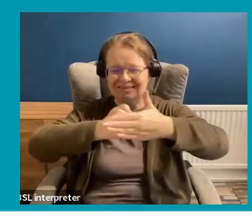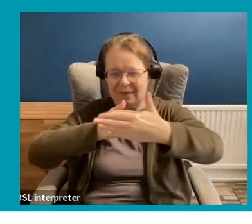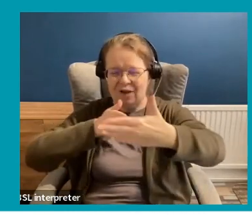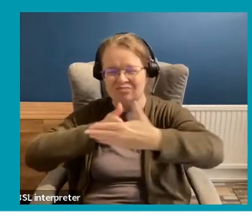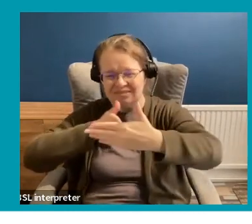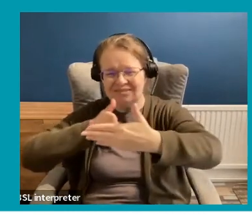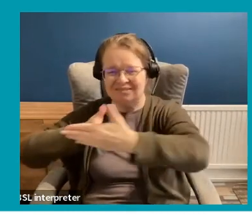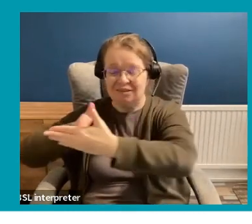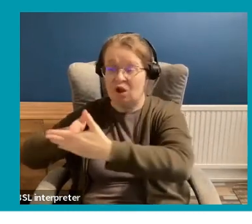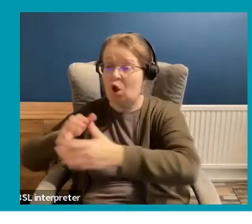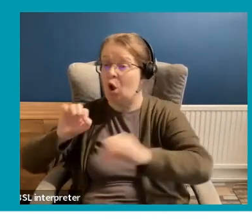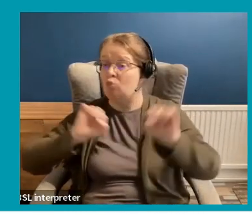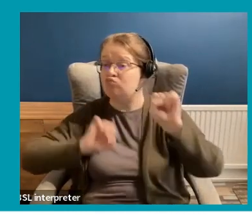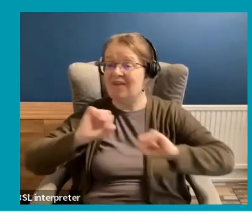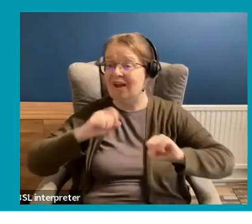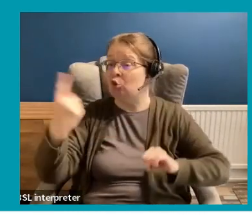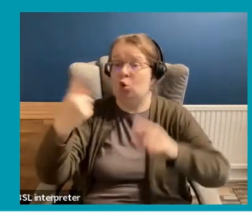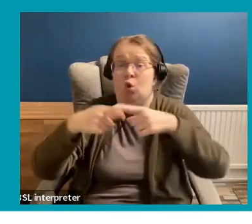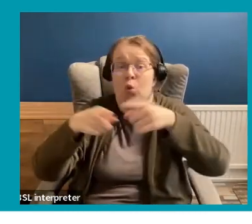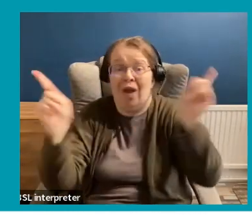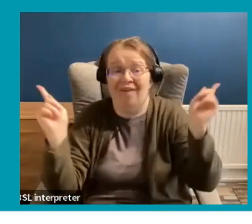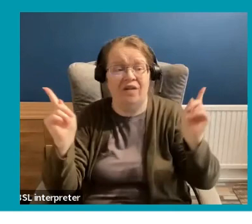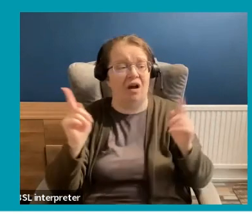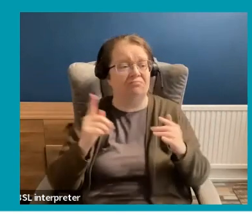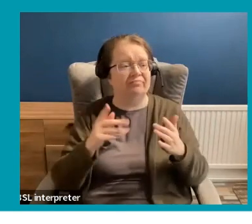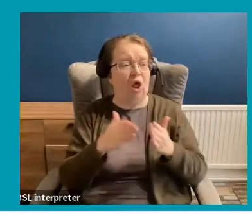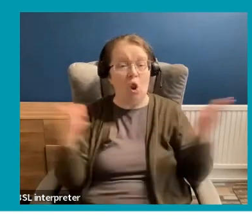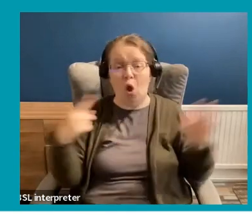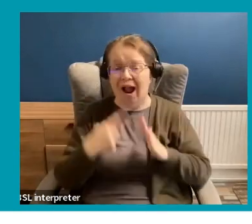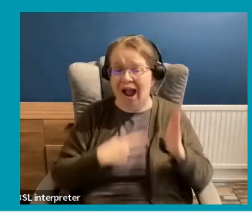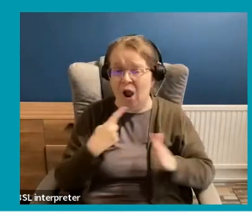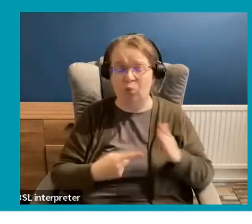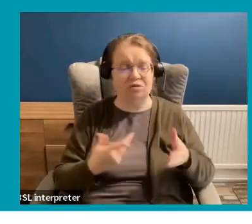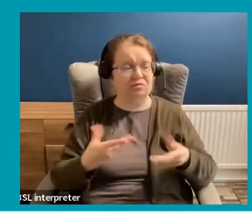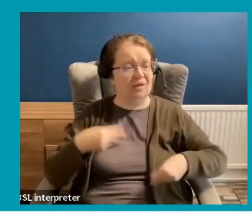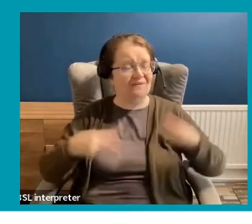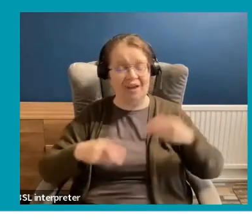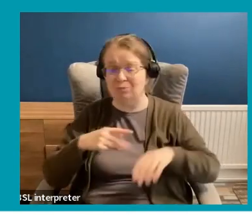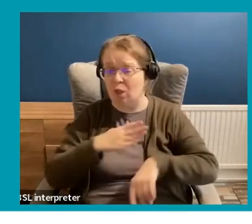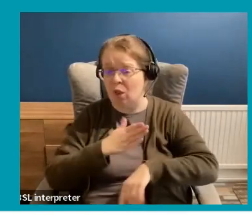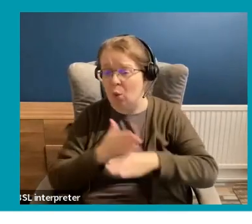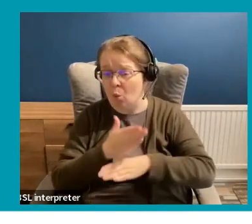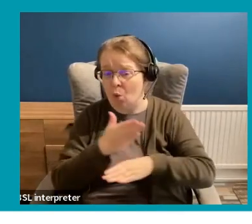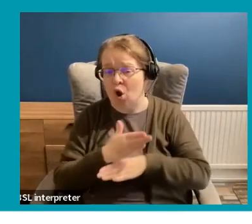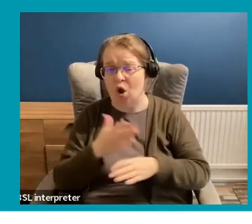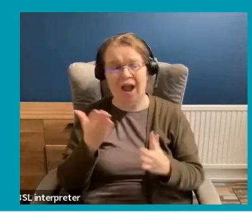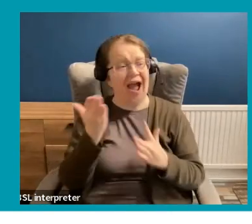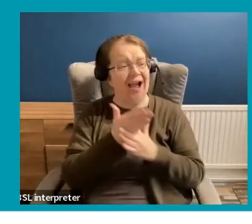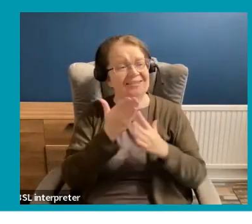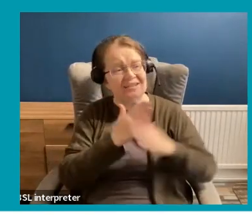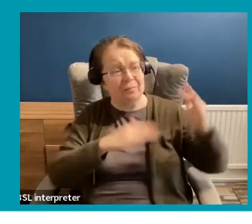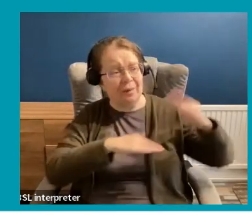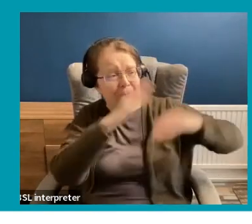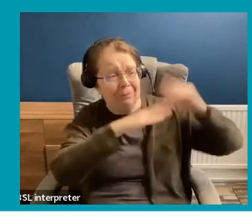whoever from getting to whether it is long hours, flexible working, accessible buildings, accessible tech